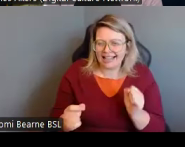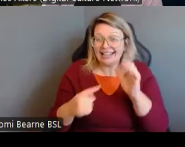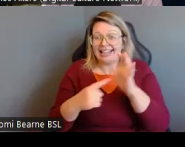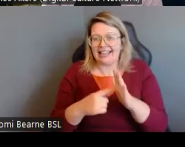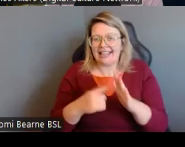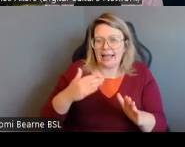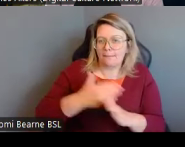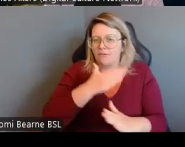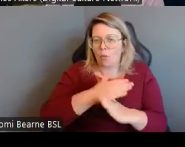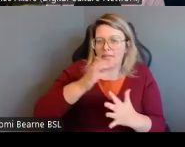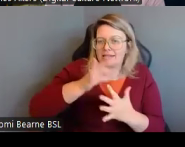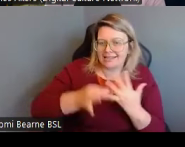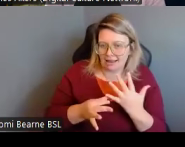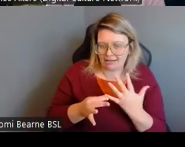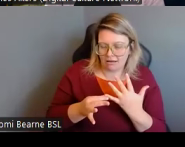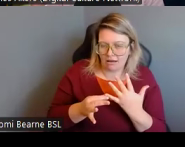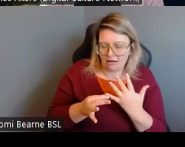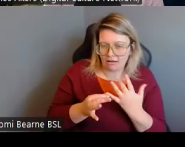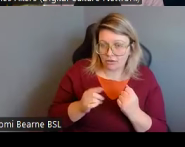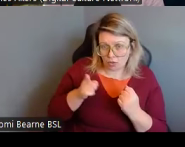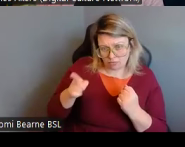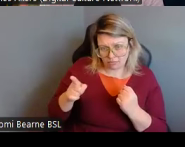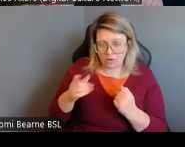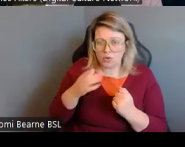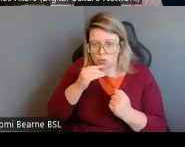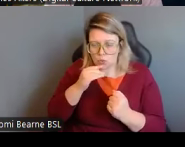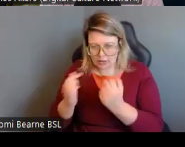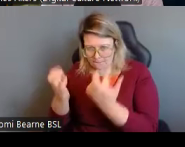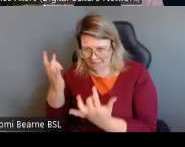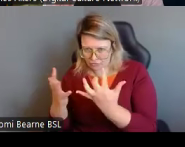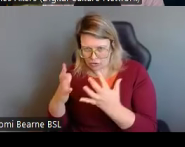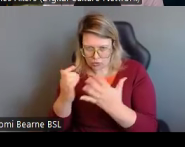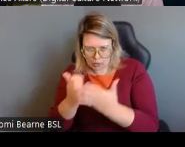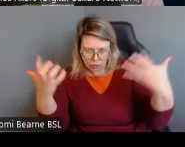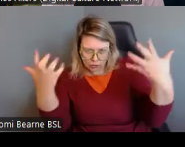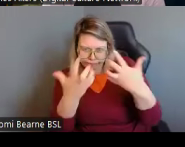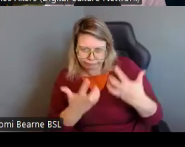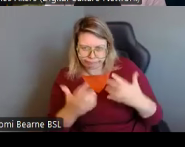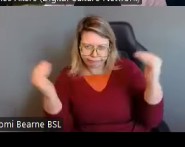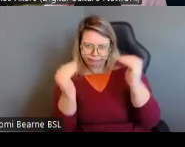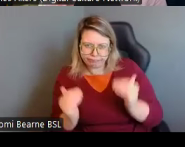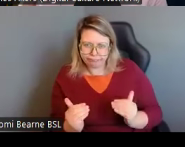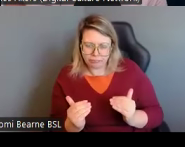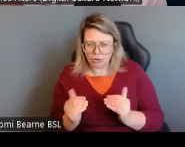in your organization already. That's what we're using metrics for. It's the numbers and the count of data to actually show that we are